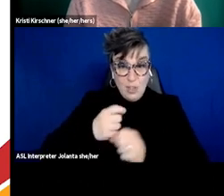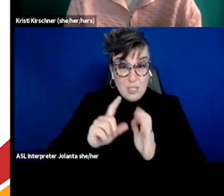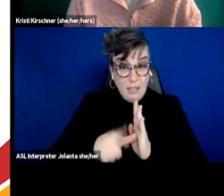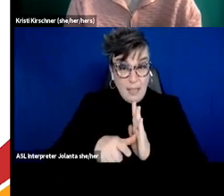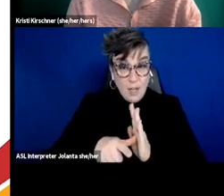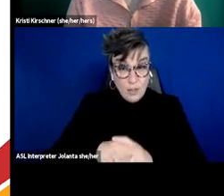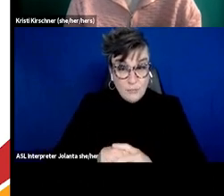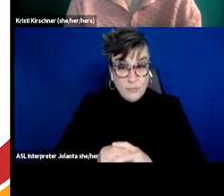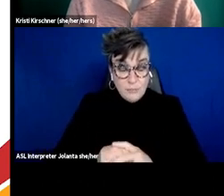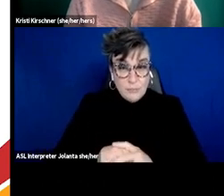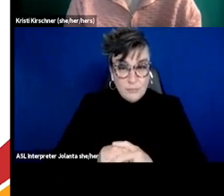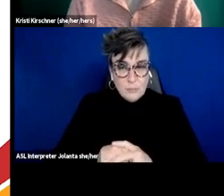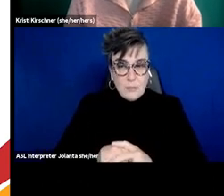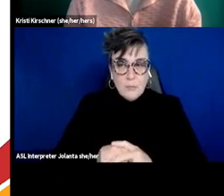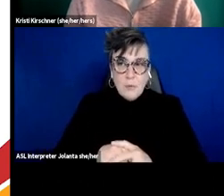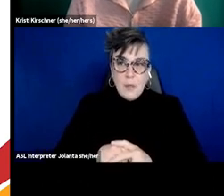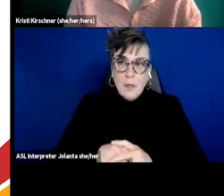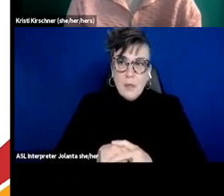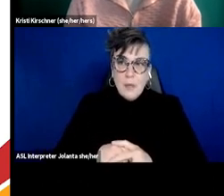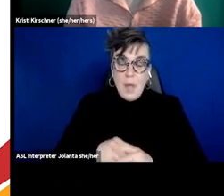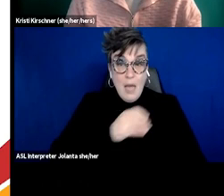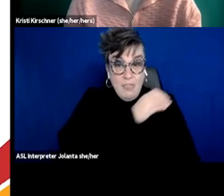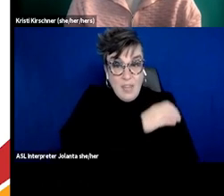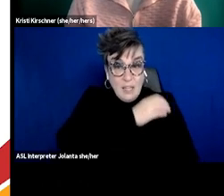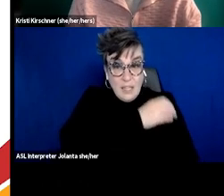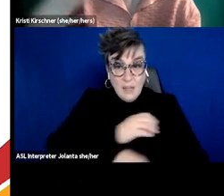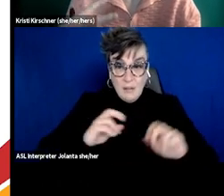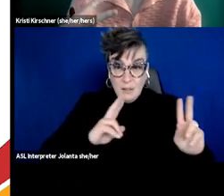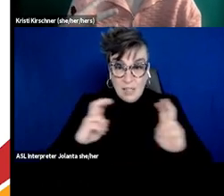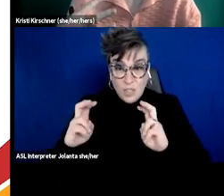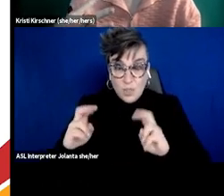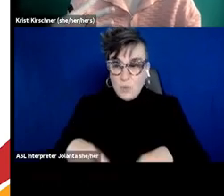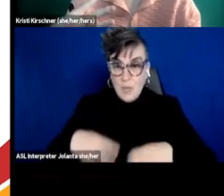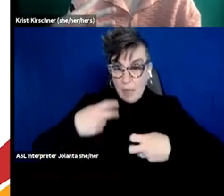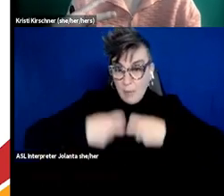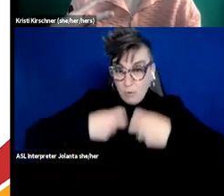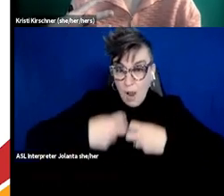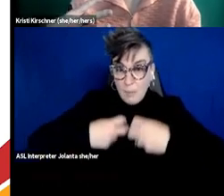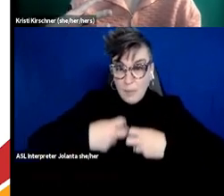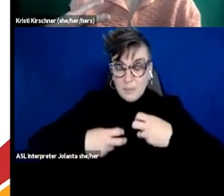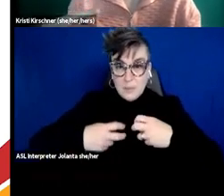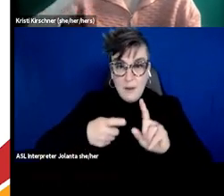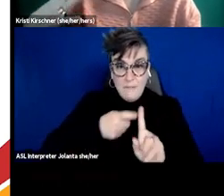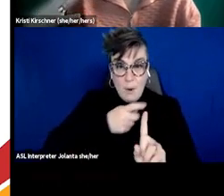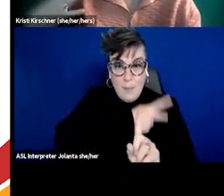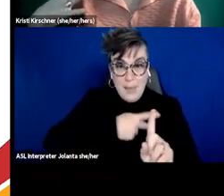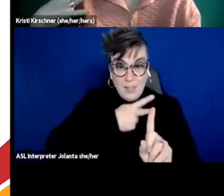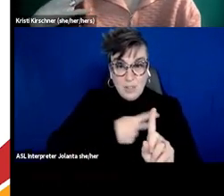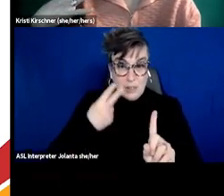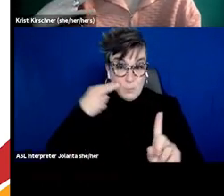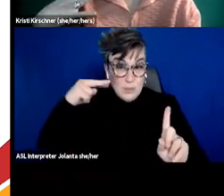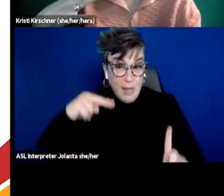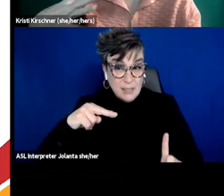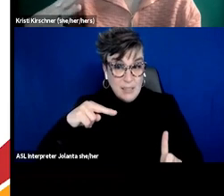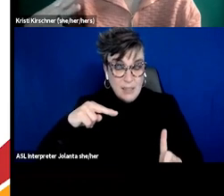So I think the clinical issues, the problems with patient's perspective are pretty well